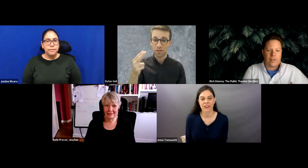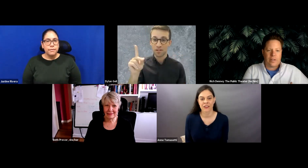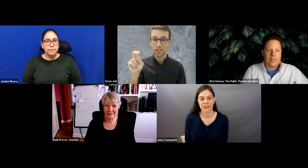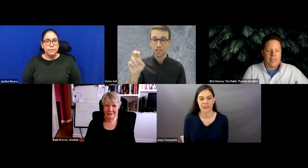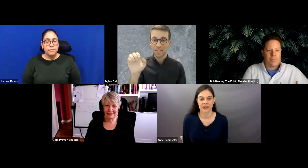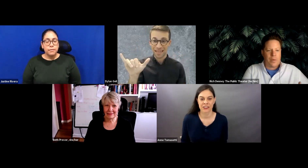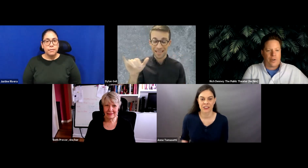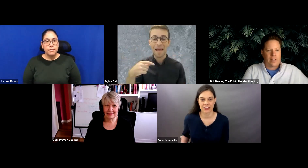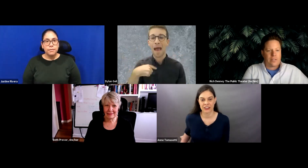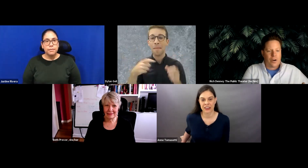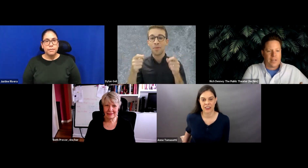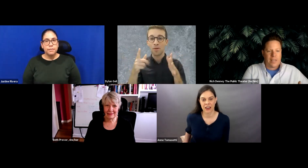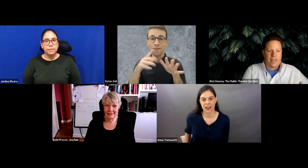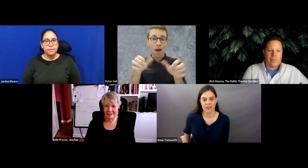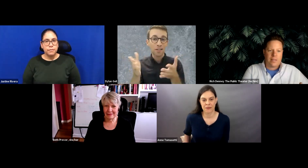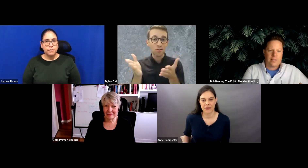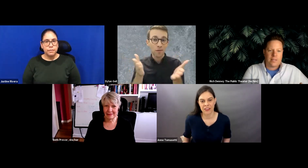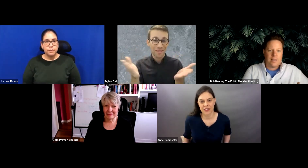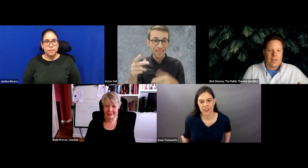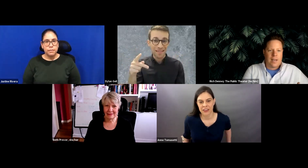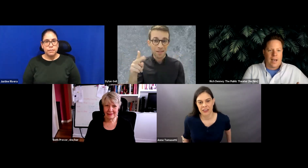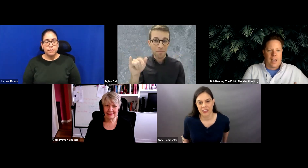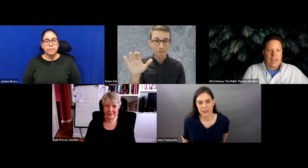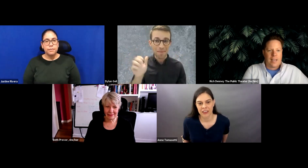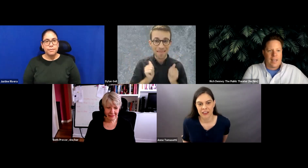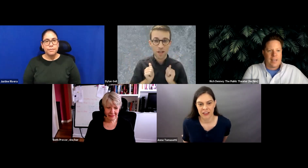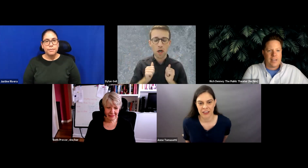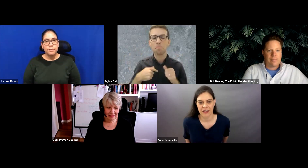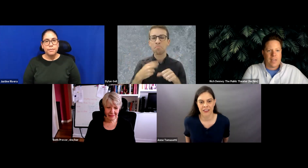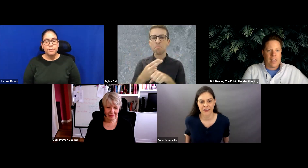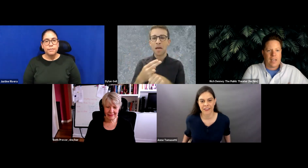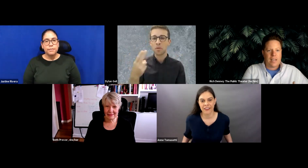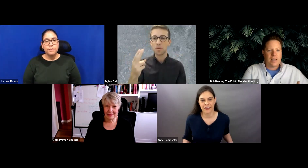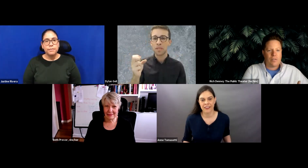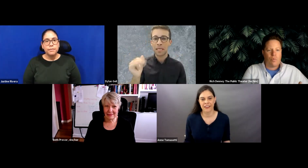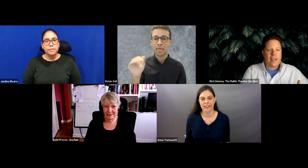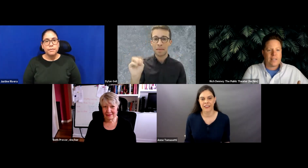Theater. My pronouns are he/him/his. I am a white